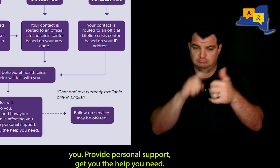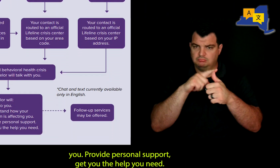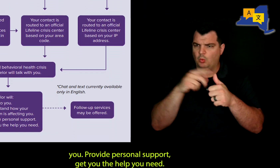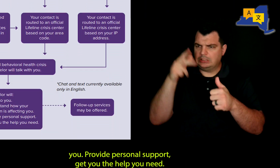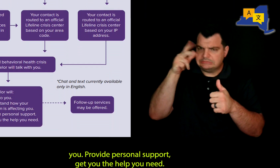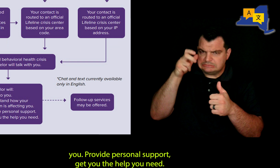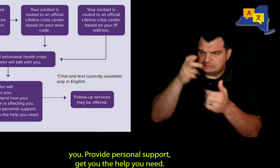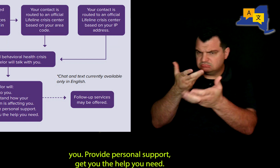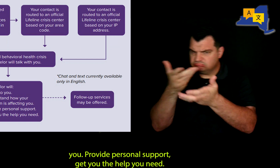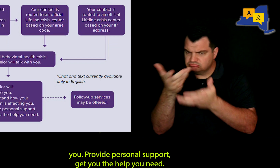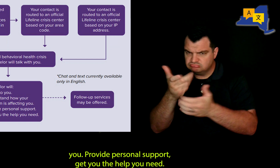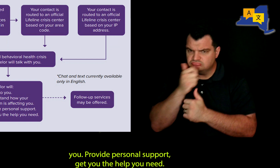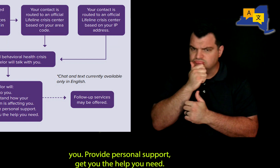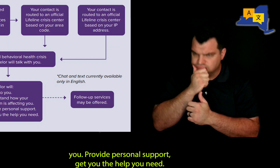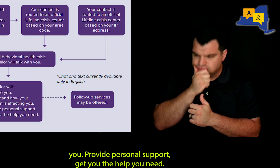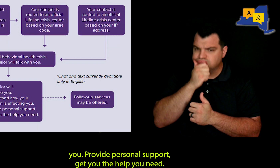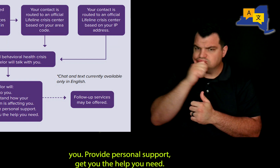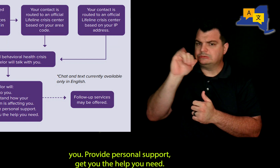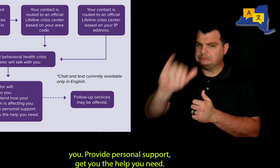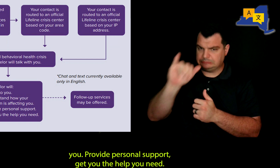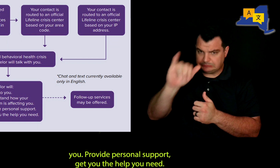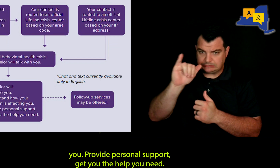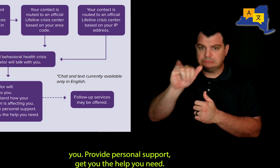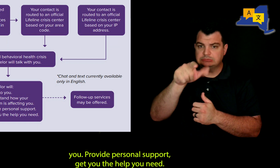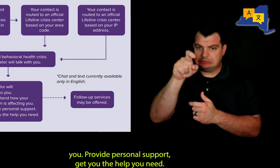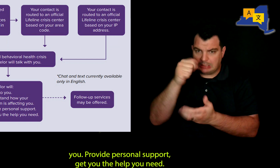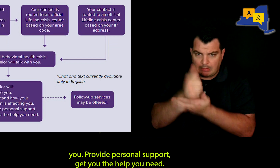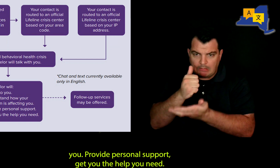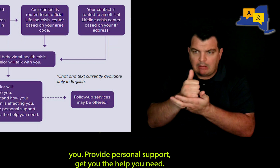you. Provide personal support, get you the help you need.